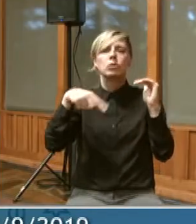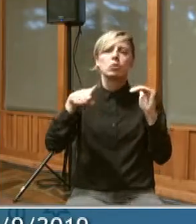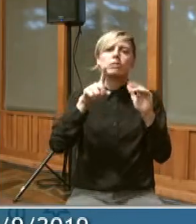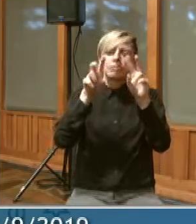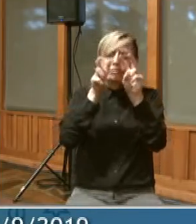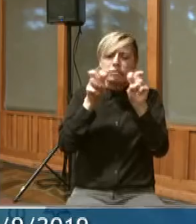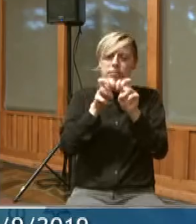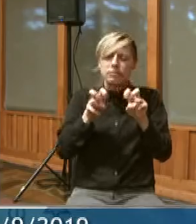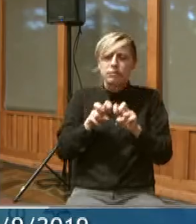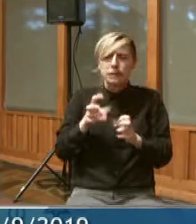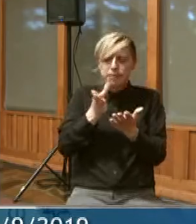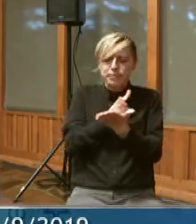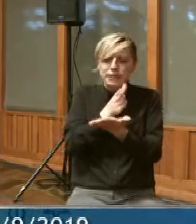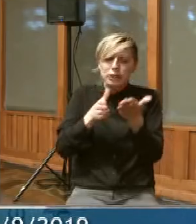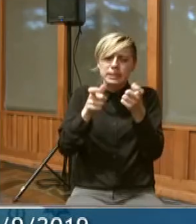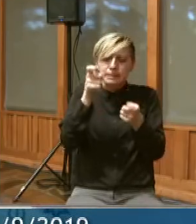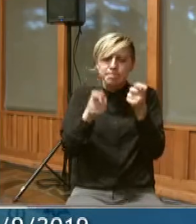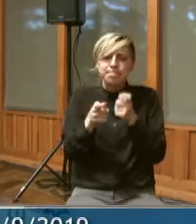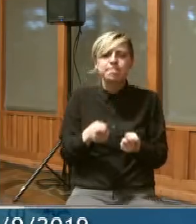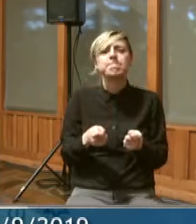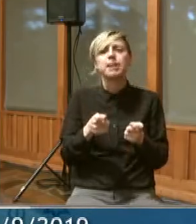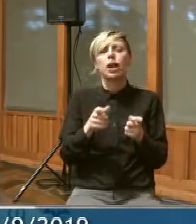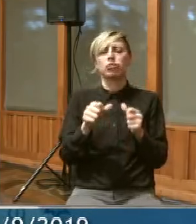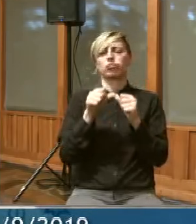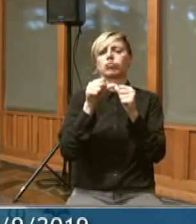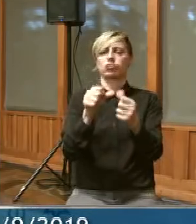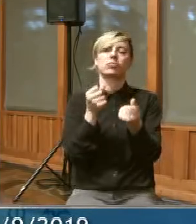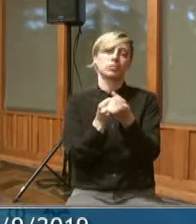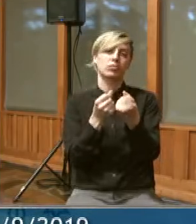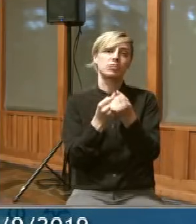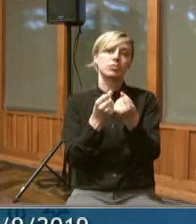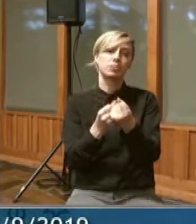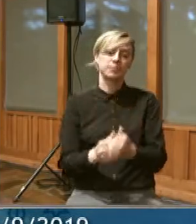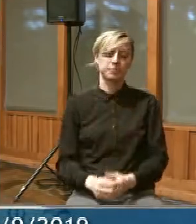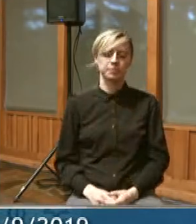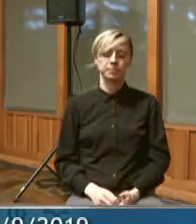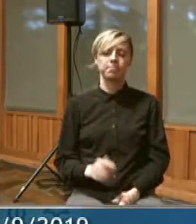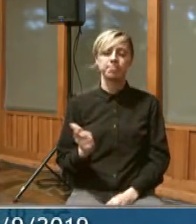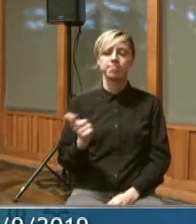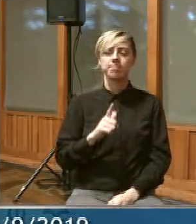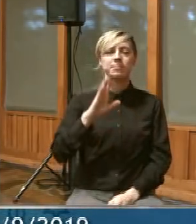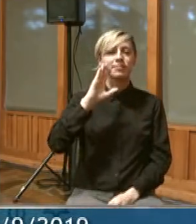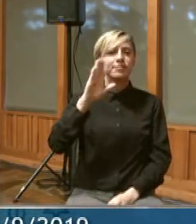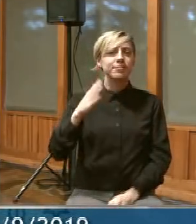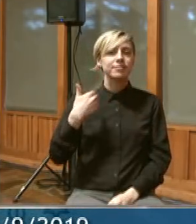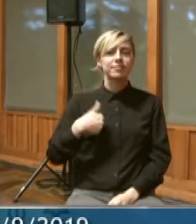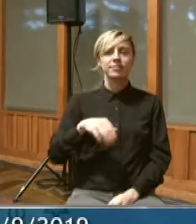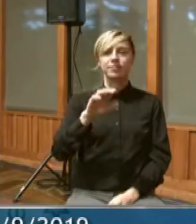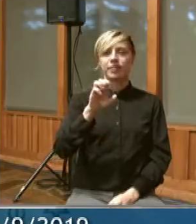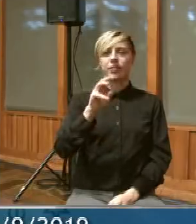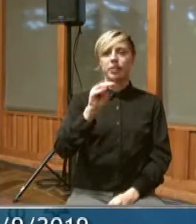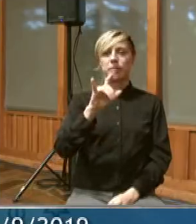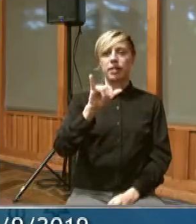AND MAKE DIFFICULT DECISIONS, BUT I REALLY DO HOPE THAT YOU CAN SEE YOUR WAY THROUGH TO FULLY FUND PARKS. THANK YOU. [CHEERS AND